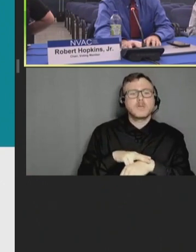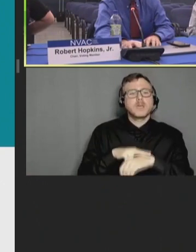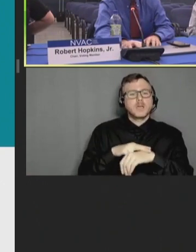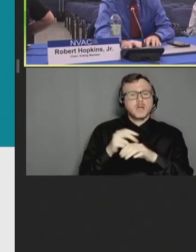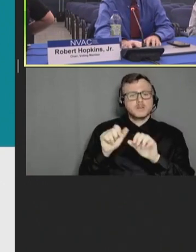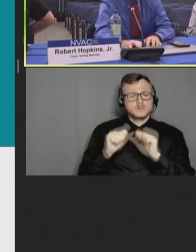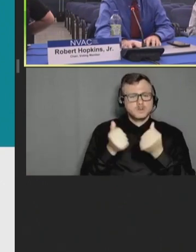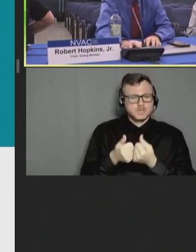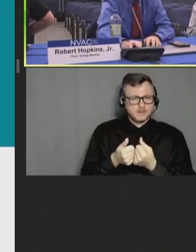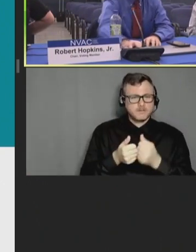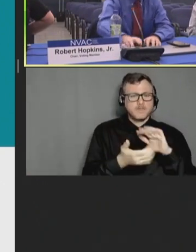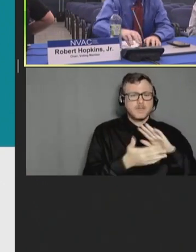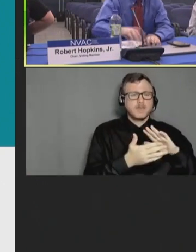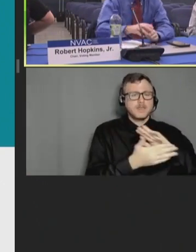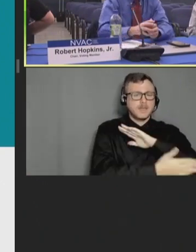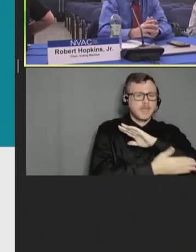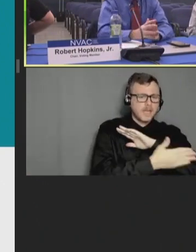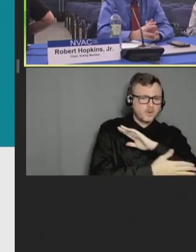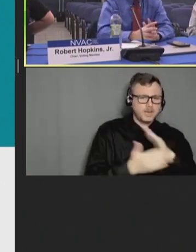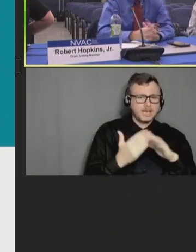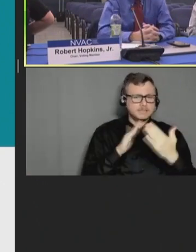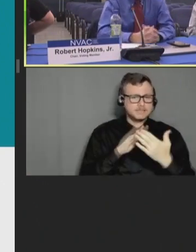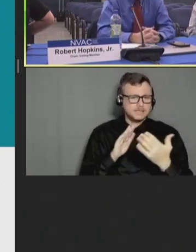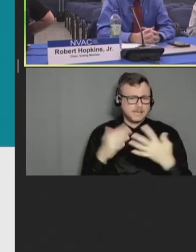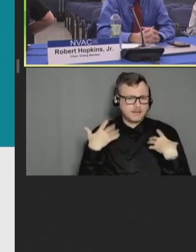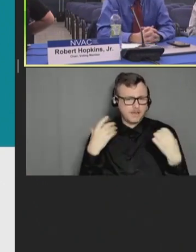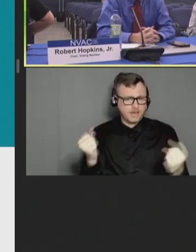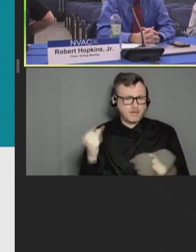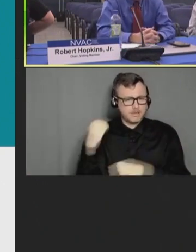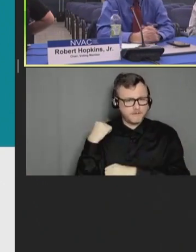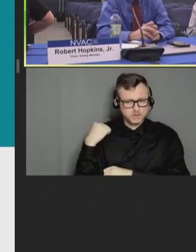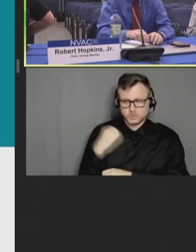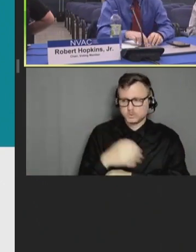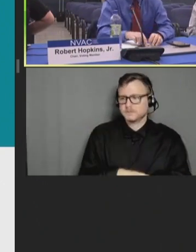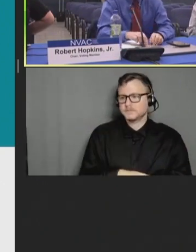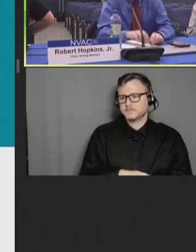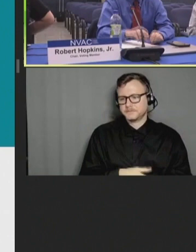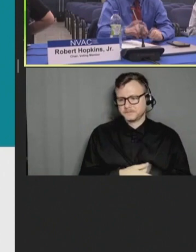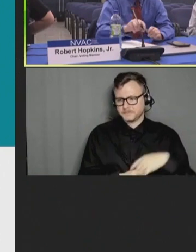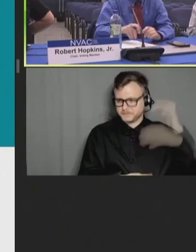Matthew Bobo: